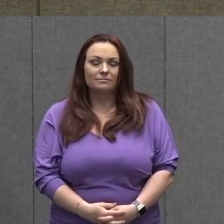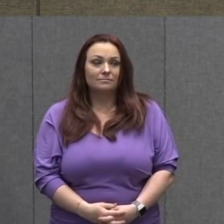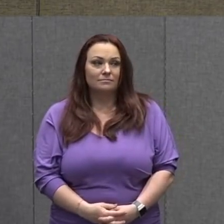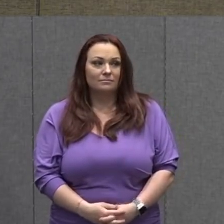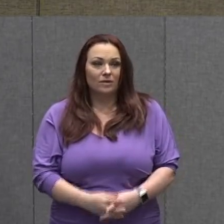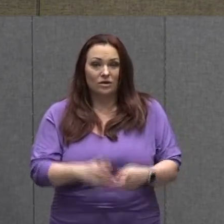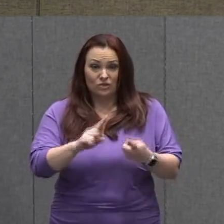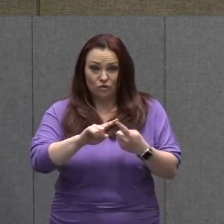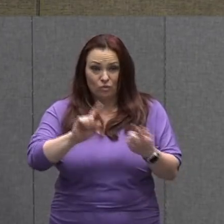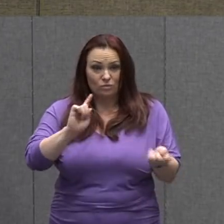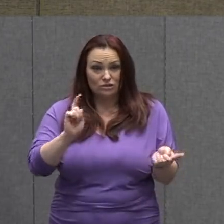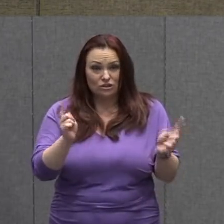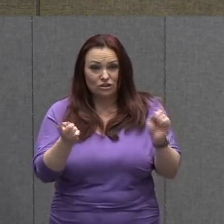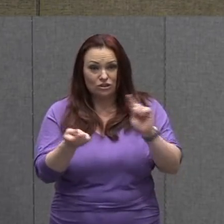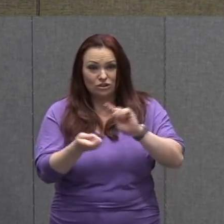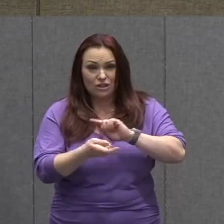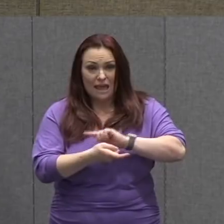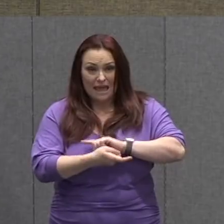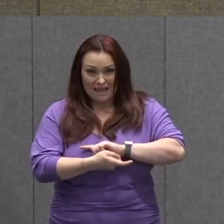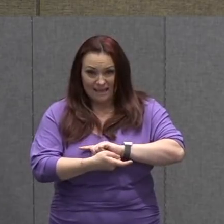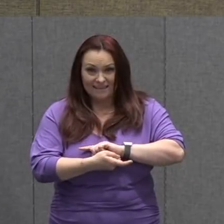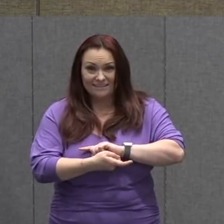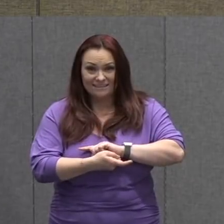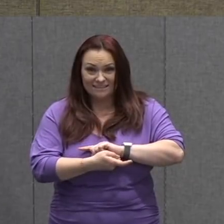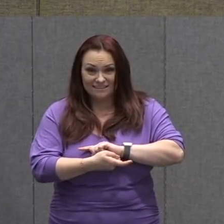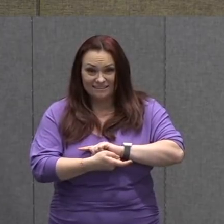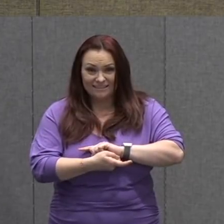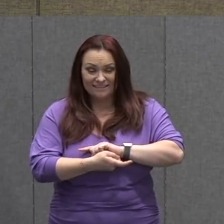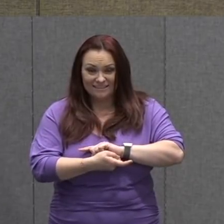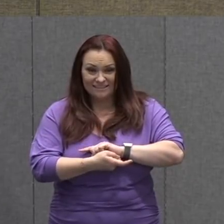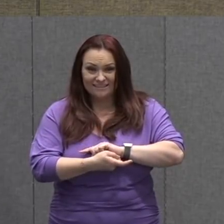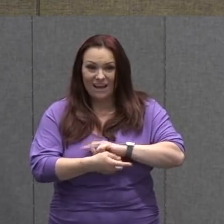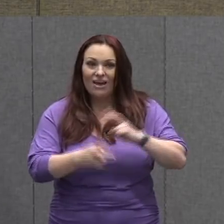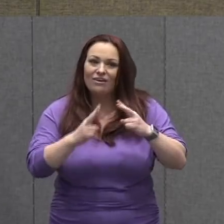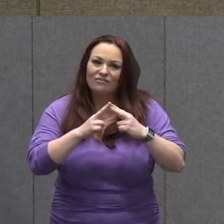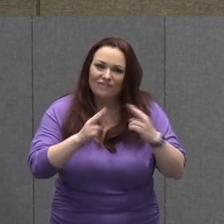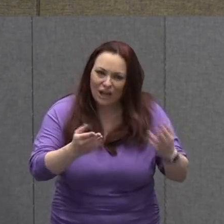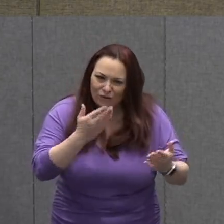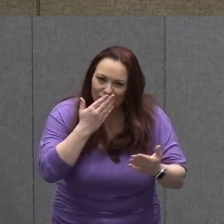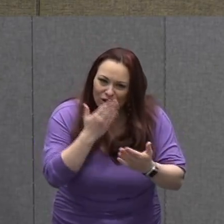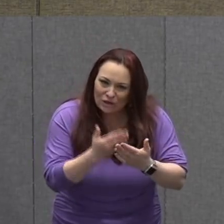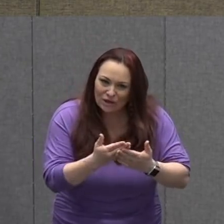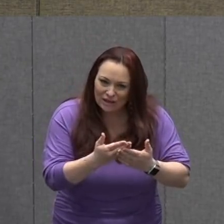To change. Very good. I thought you might think of that one.